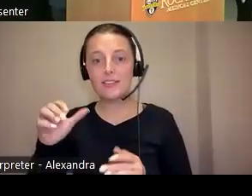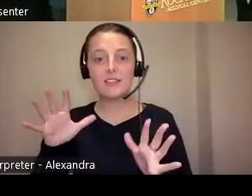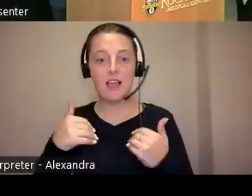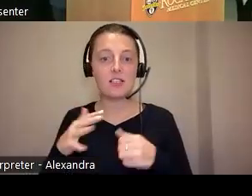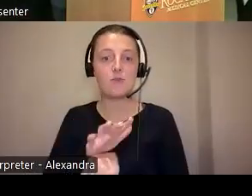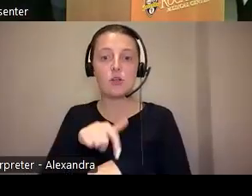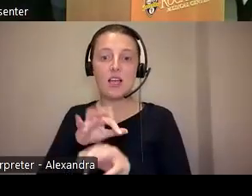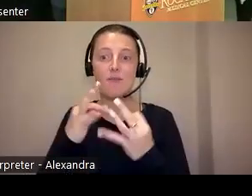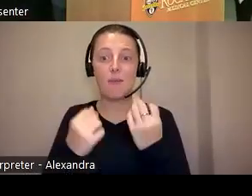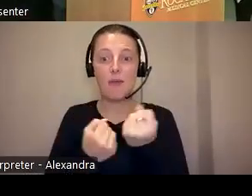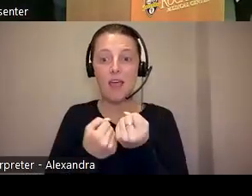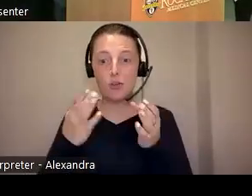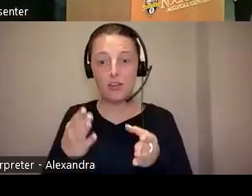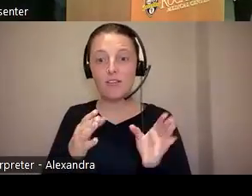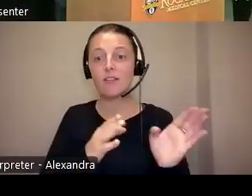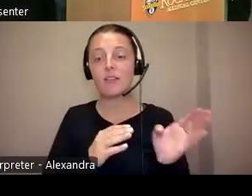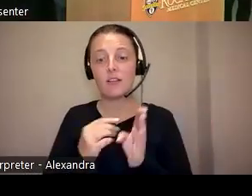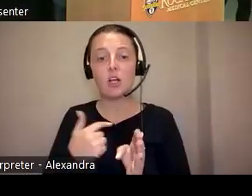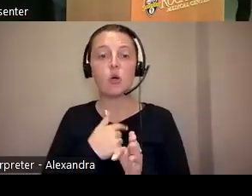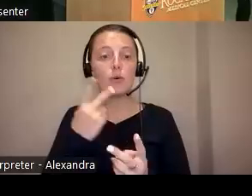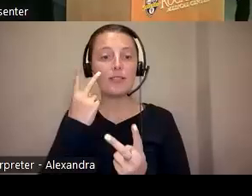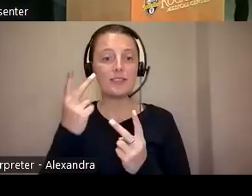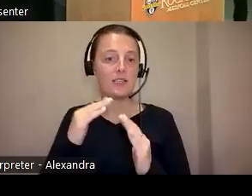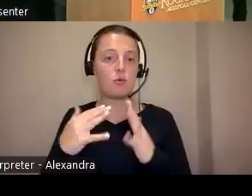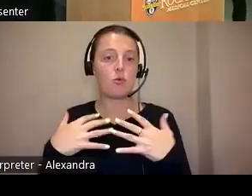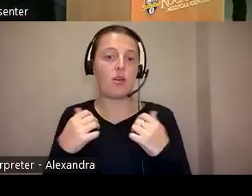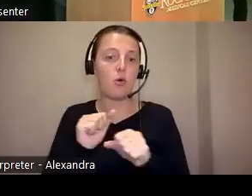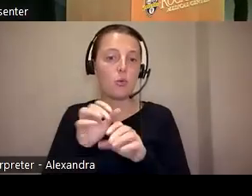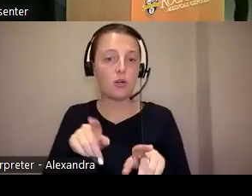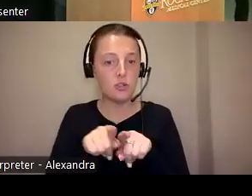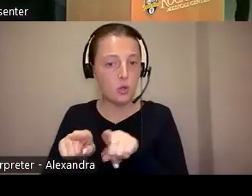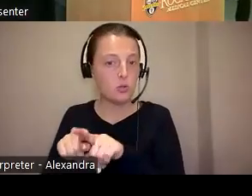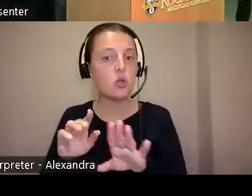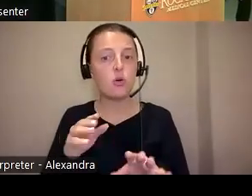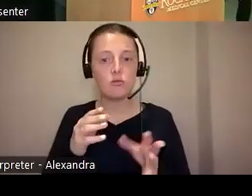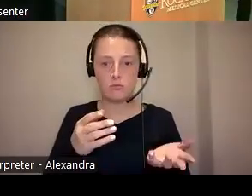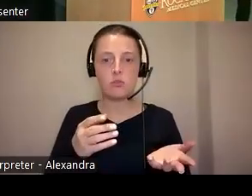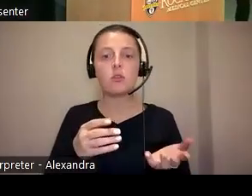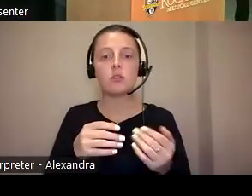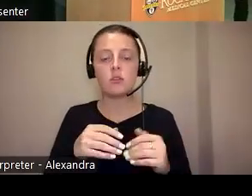with incarceration histories providing, uh, services through programs led by Diane Morris as,